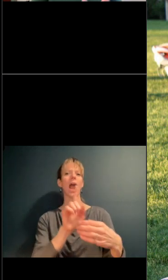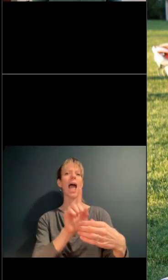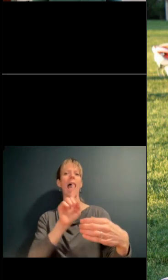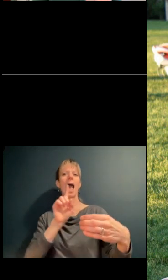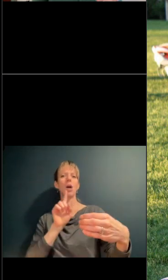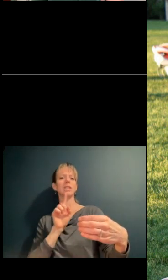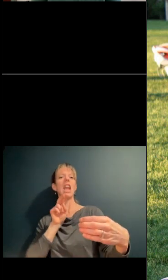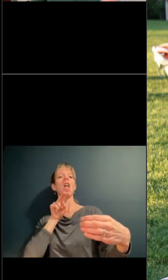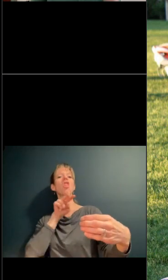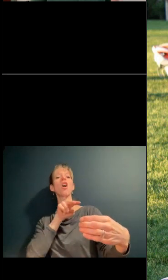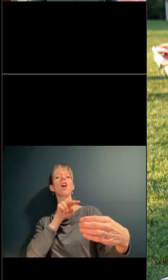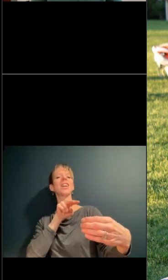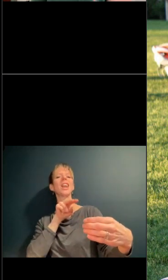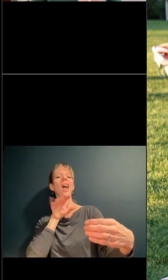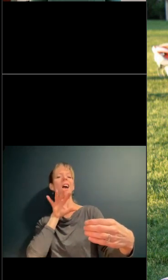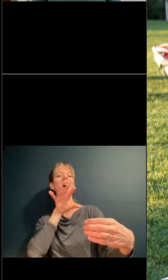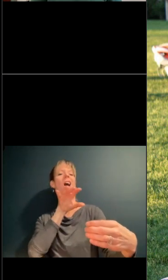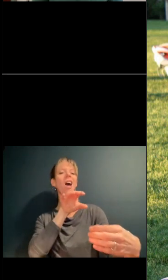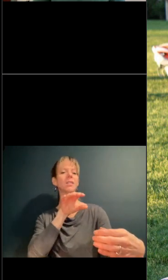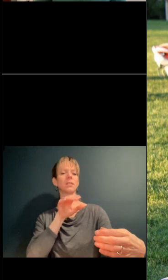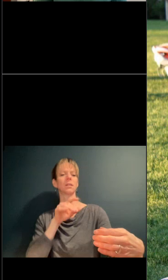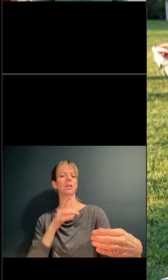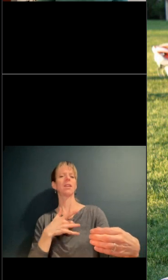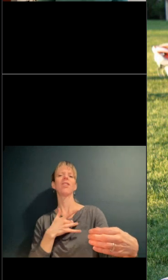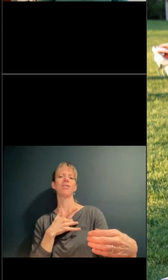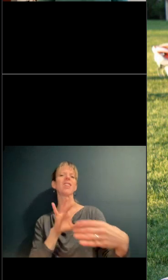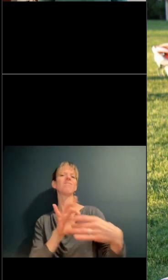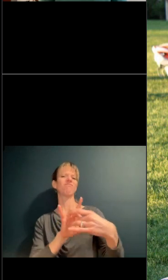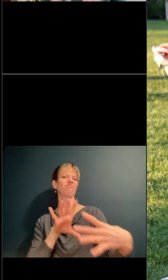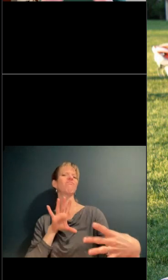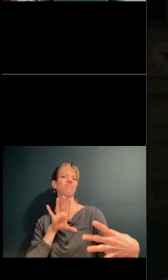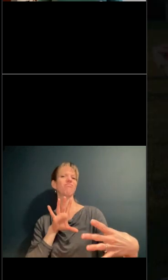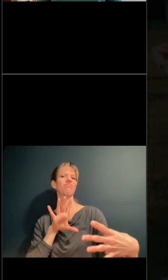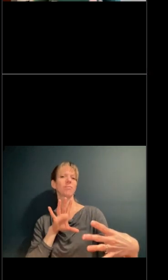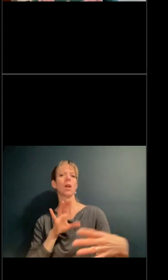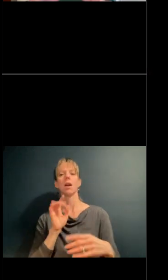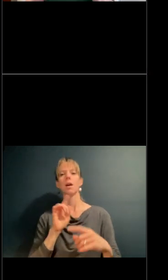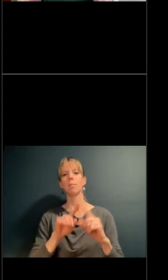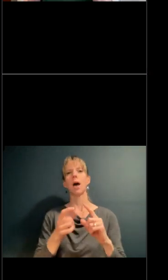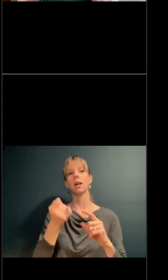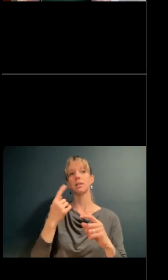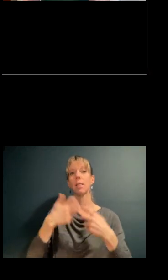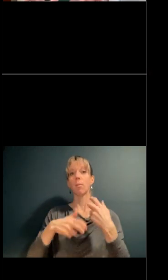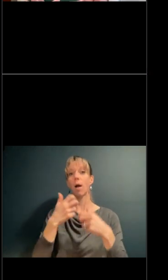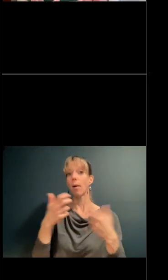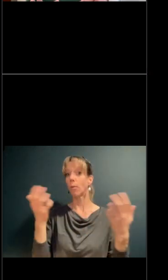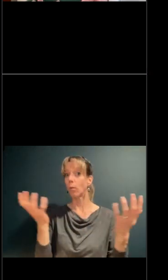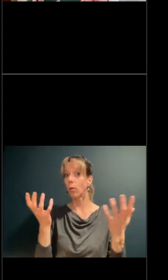Yet every available research study we have points to the problem of absence.